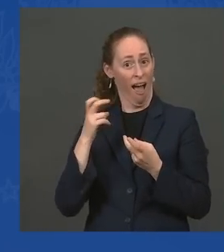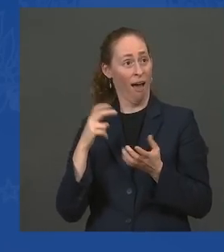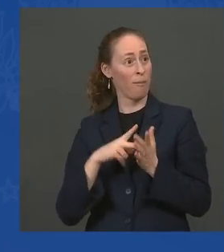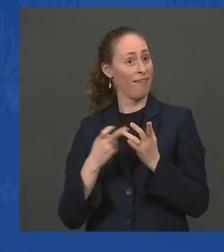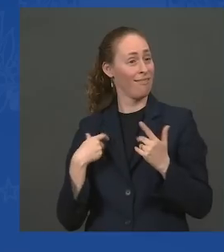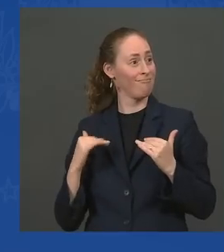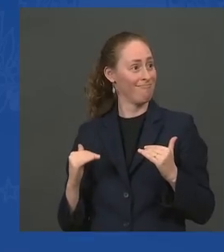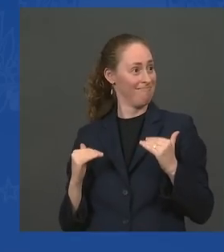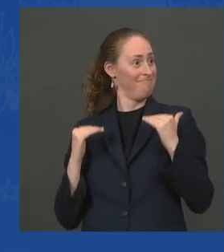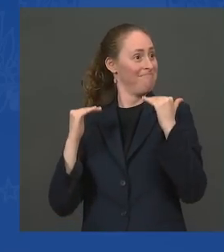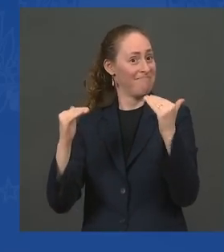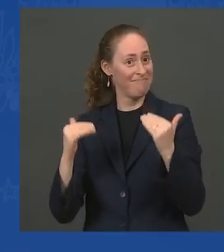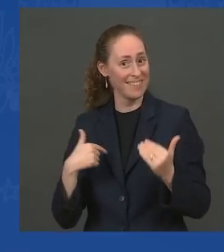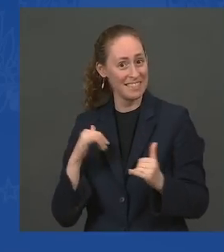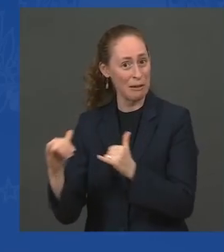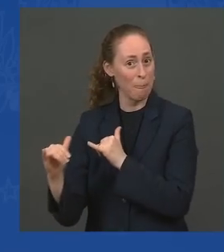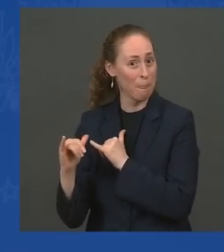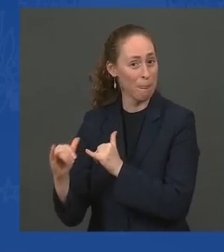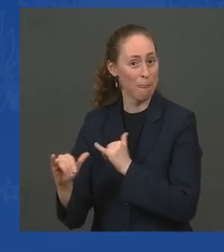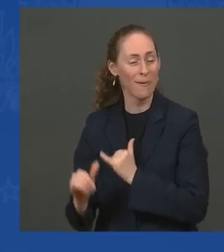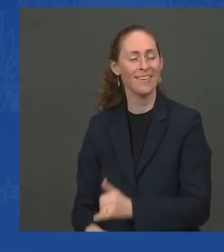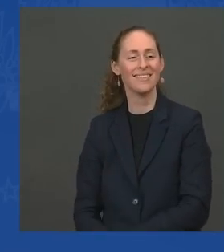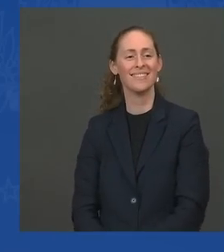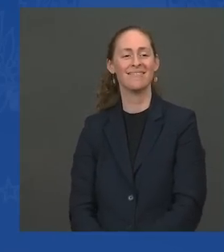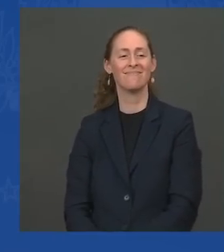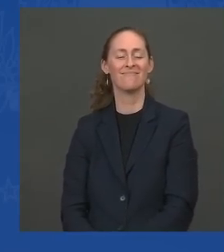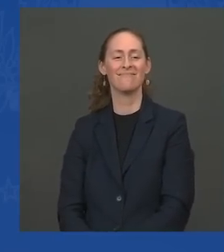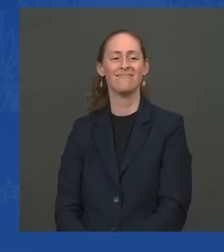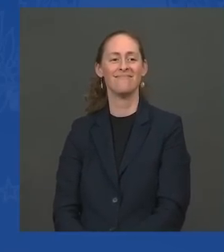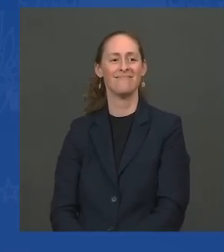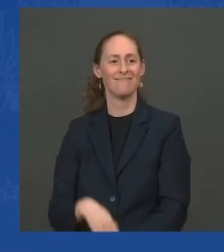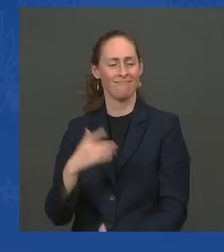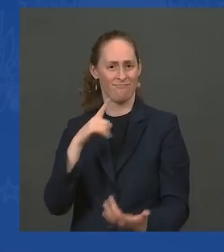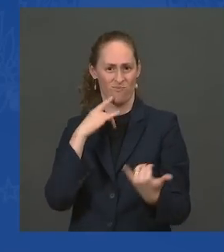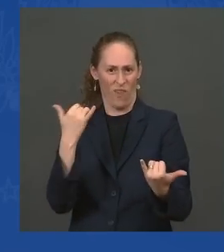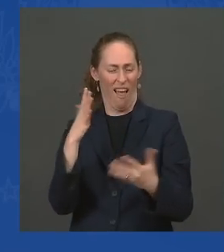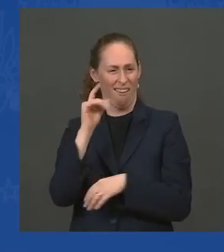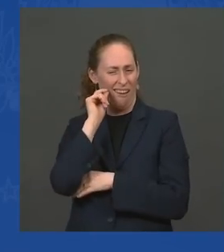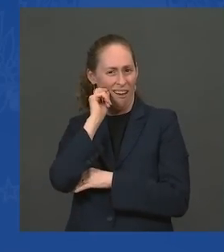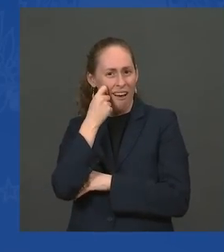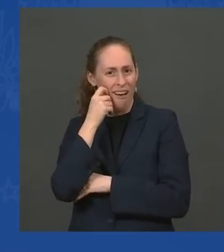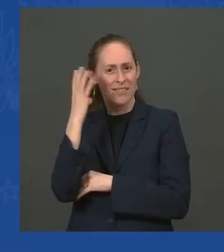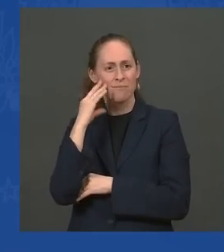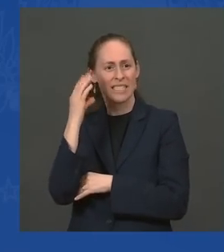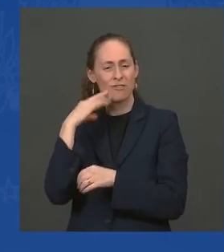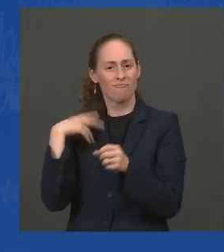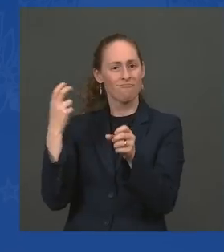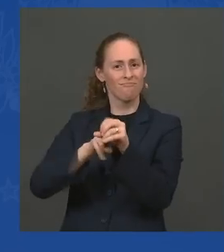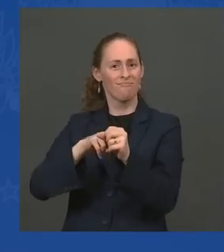Look, I got a chance to drive a pretty incredible machine back then. I thought I -- but I never could have imagined vehicles